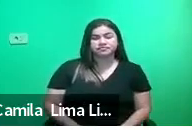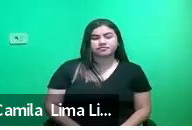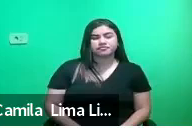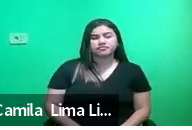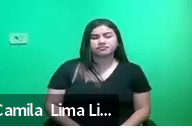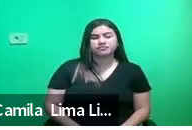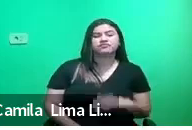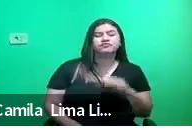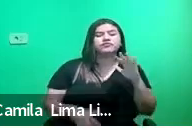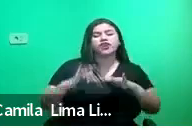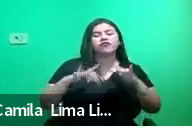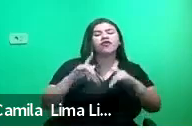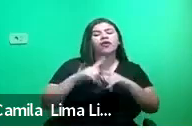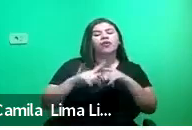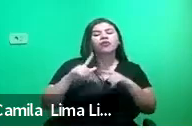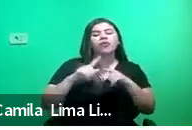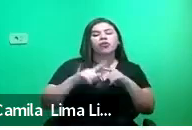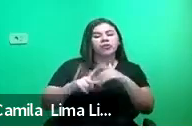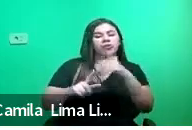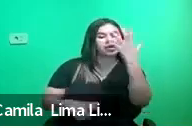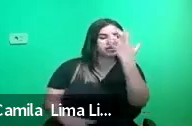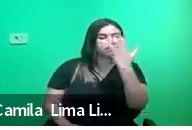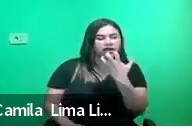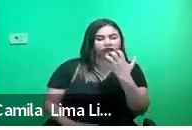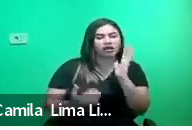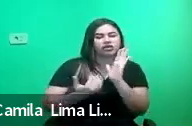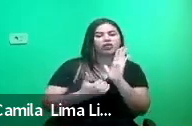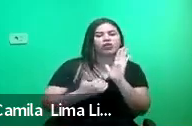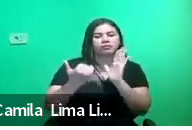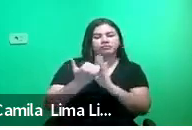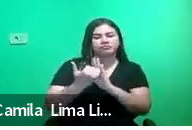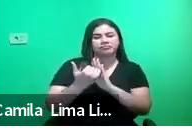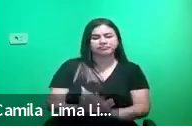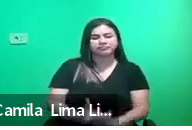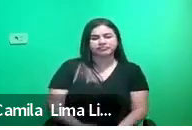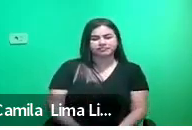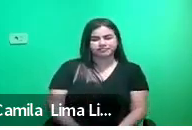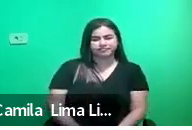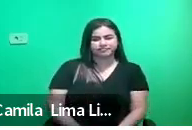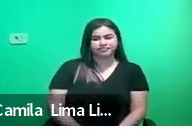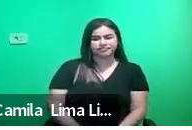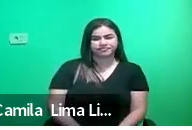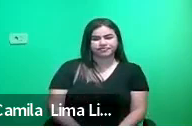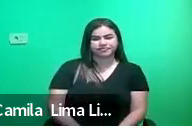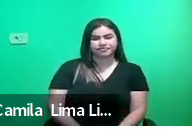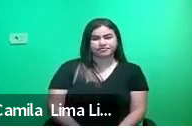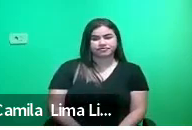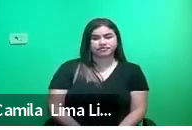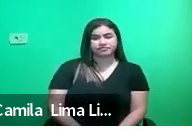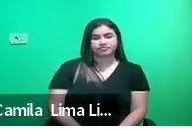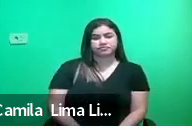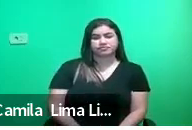t serious serious level Most at its most serious level. he says he says it's all the super bring o bring meaning into the unsuccessful grasping movement,